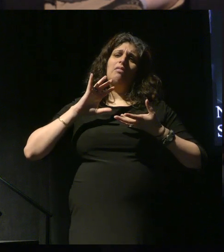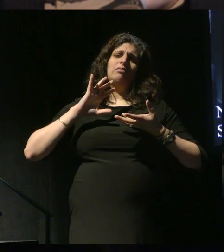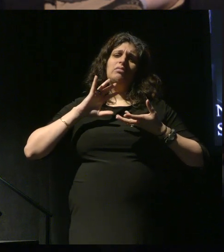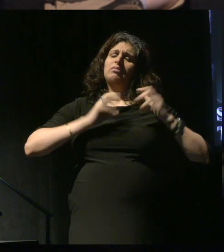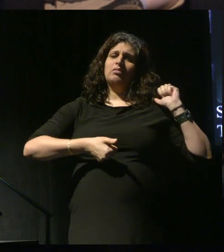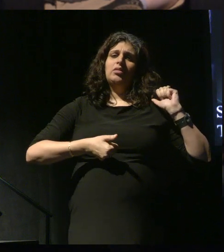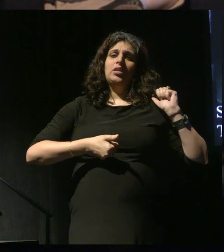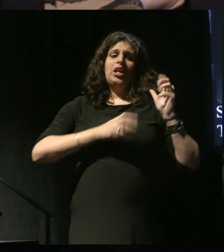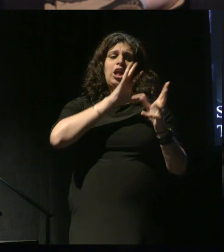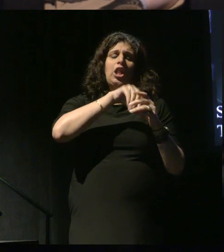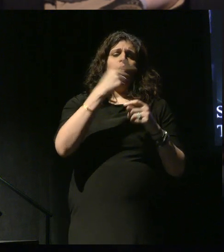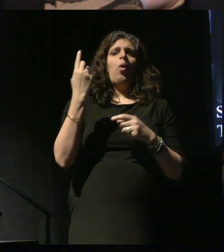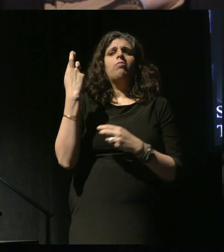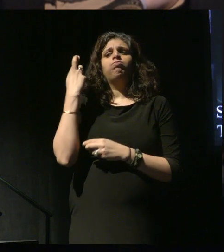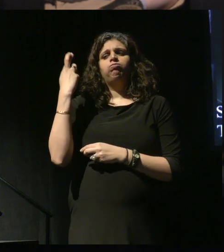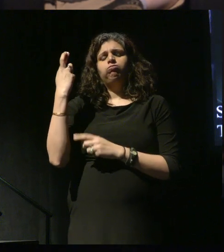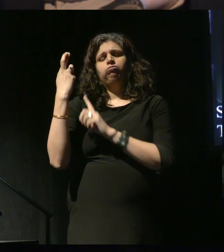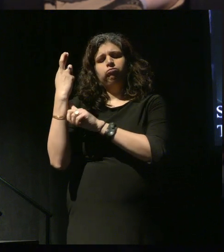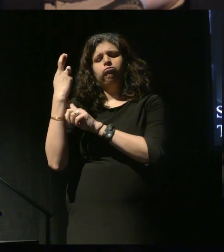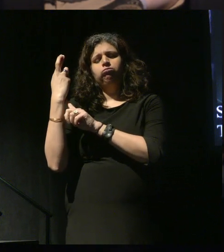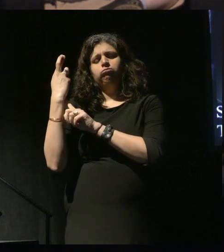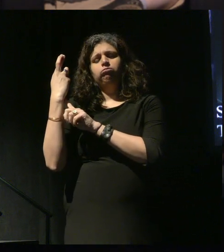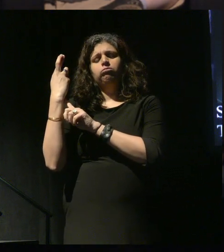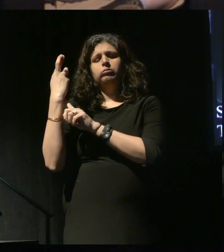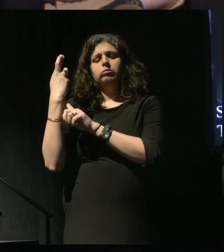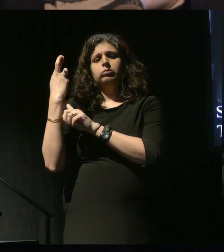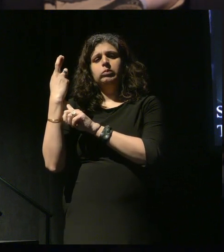a very close trans woman friend of mine, yeah.